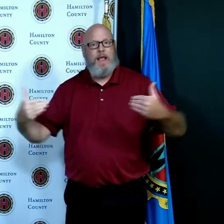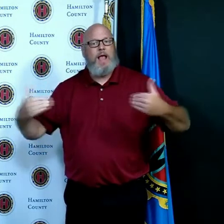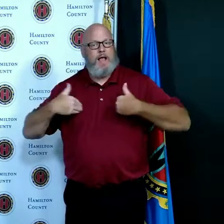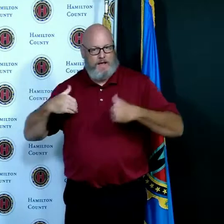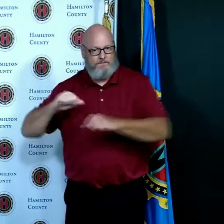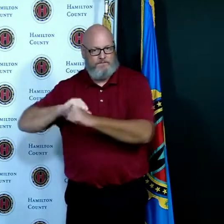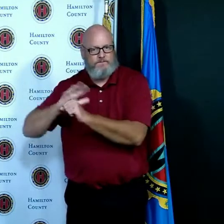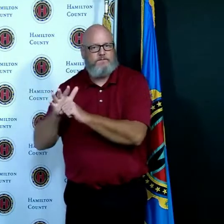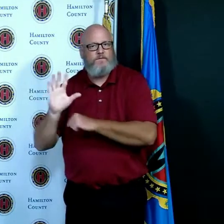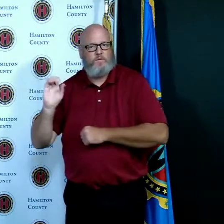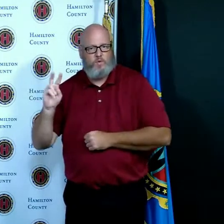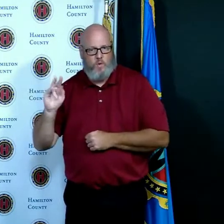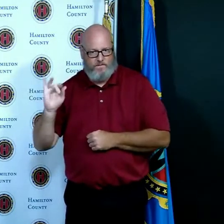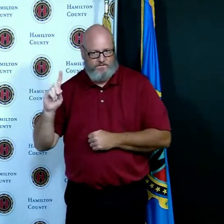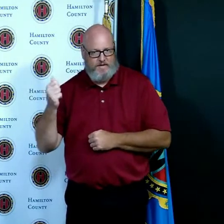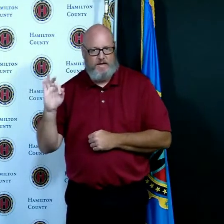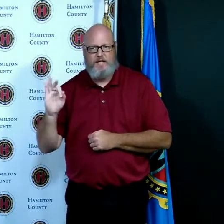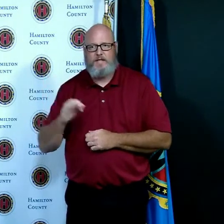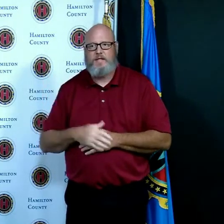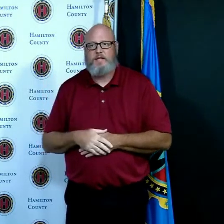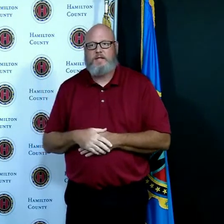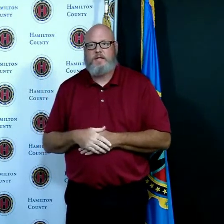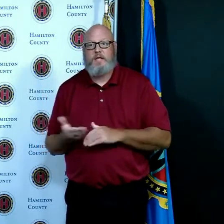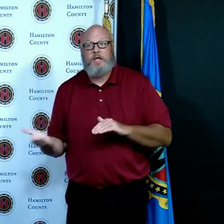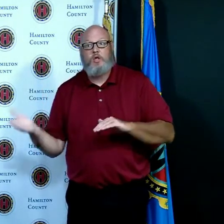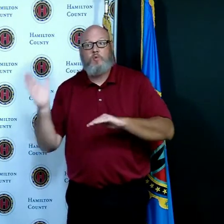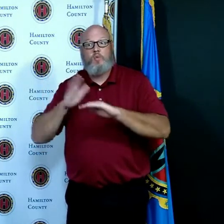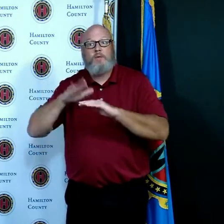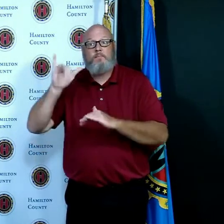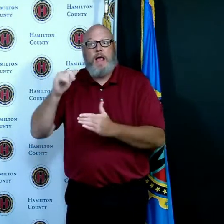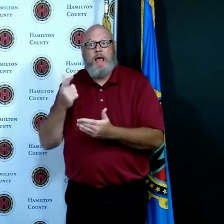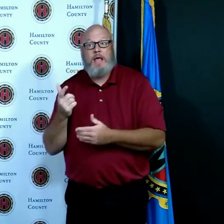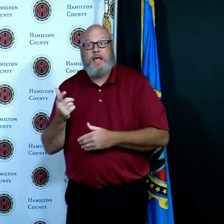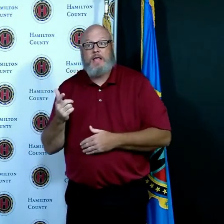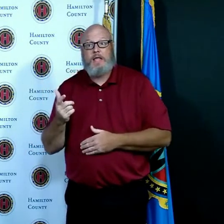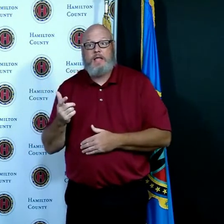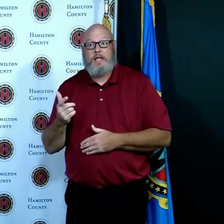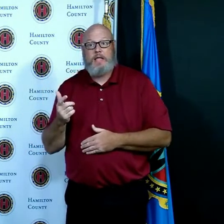the change from last week is 800 or I'm sorry 482.